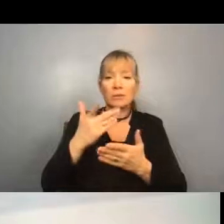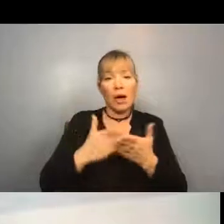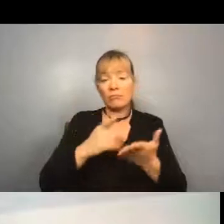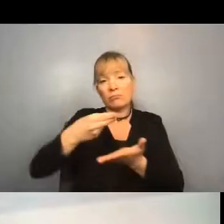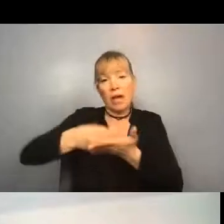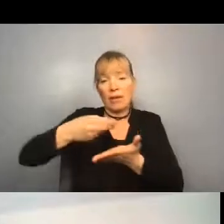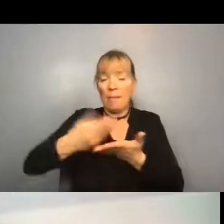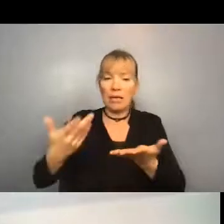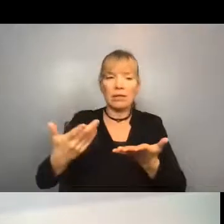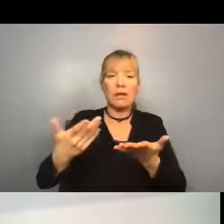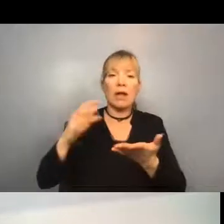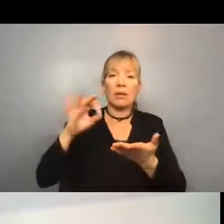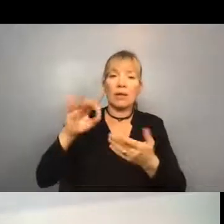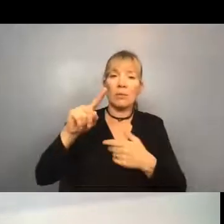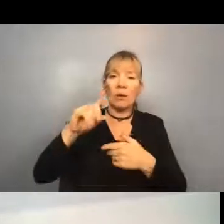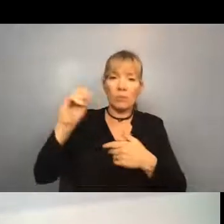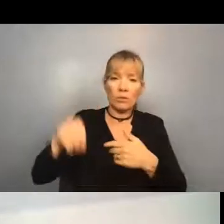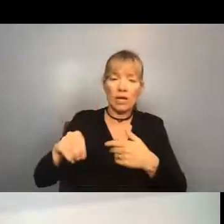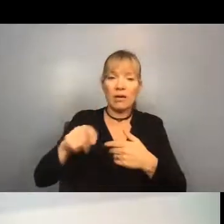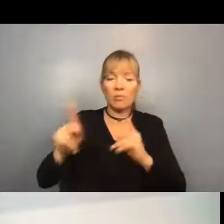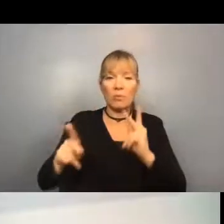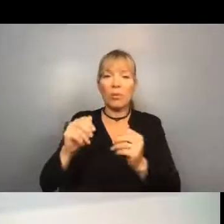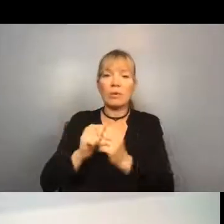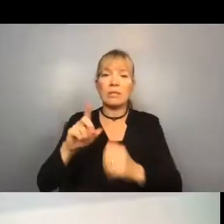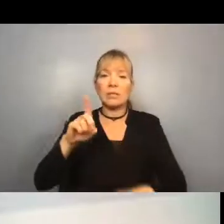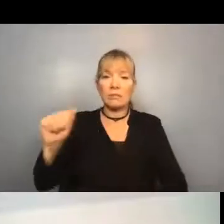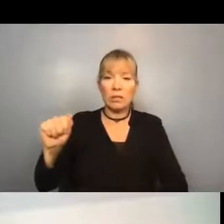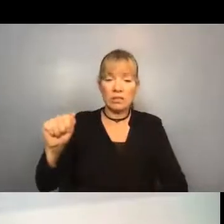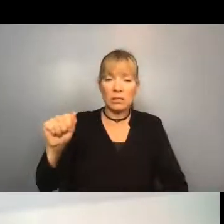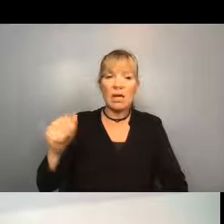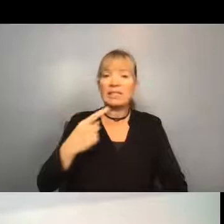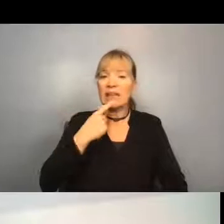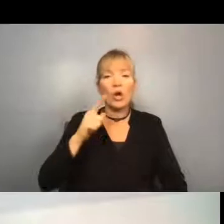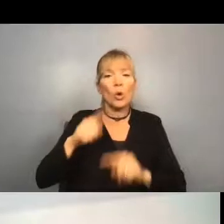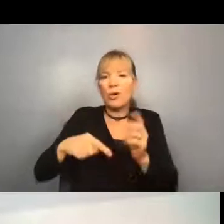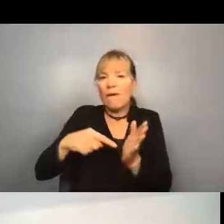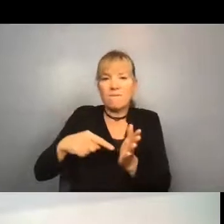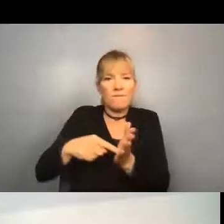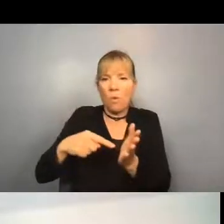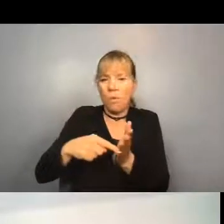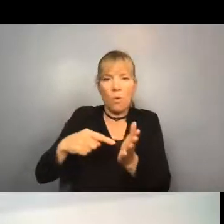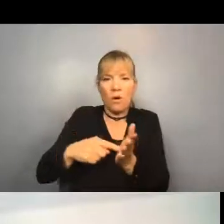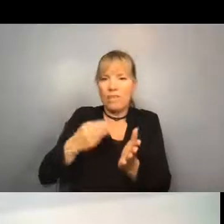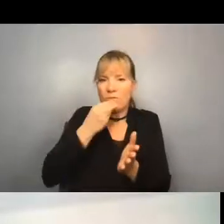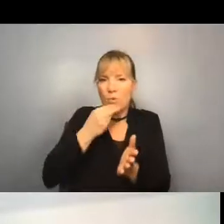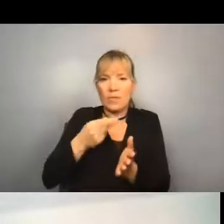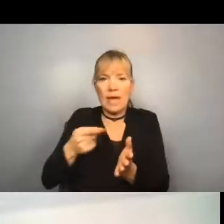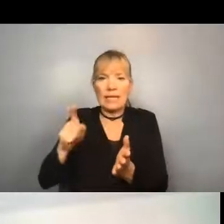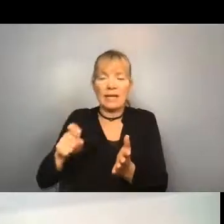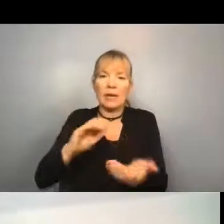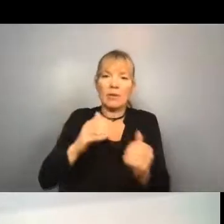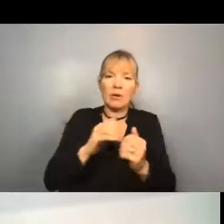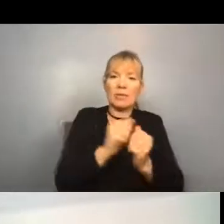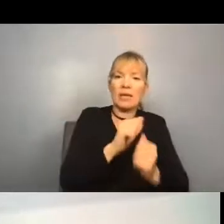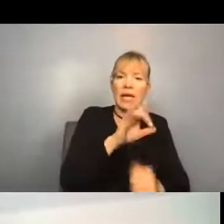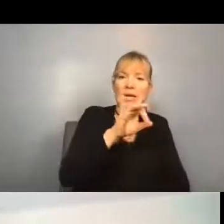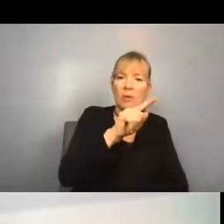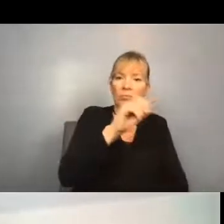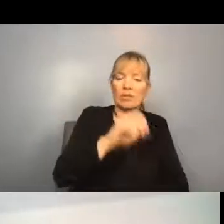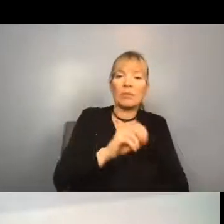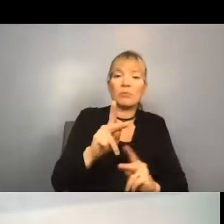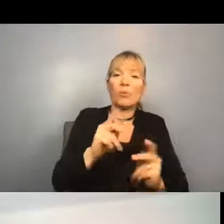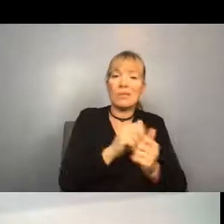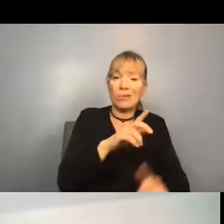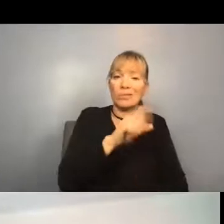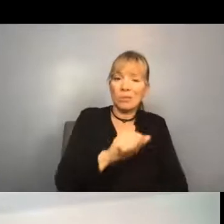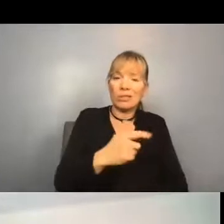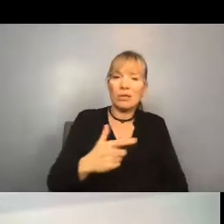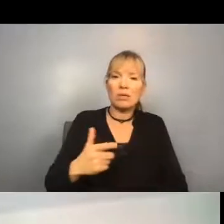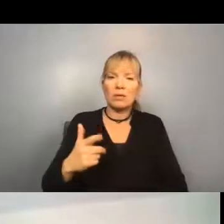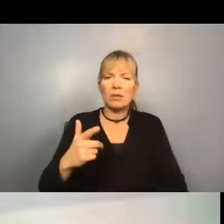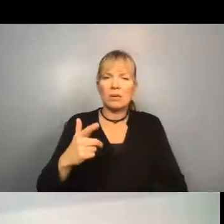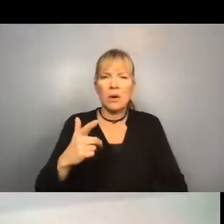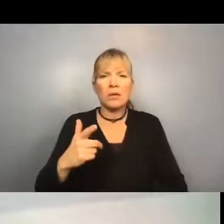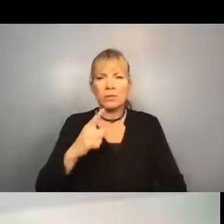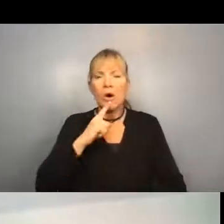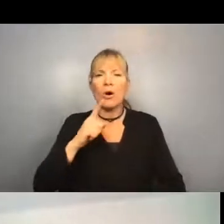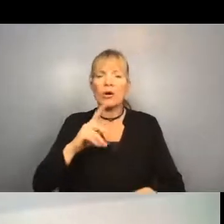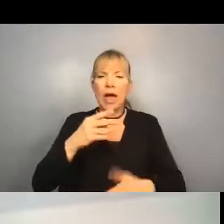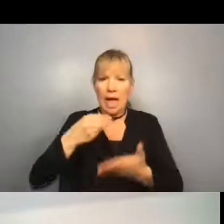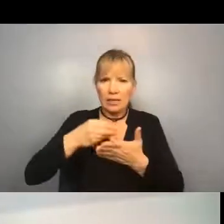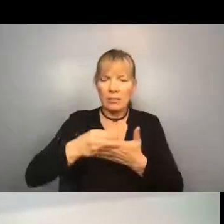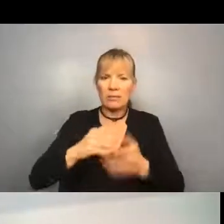So, economics matters is what you're saying?